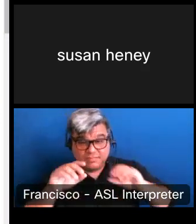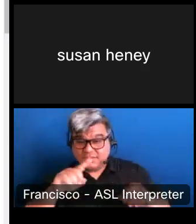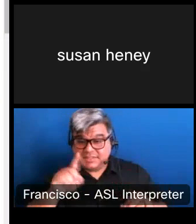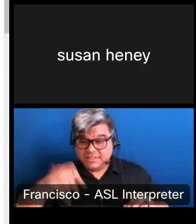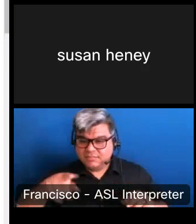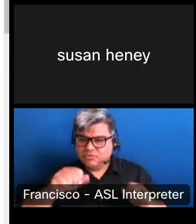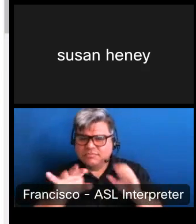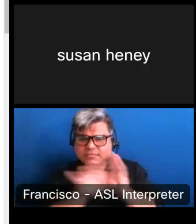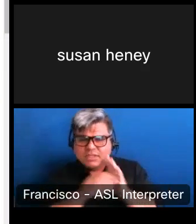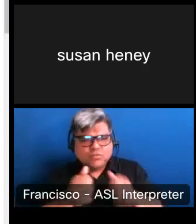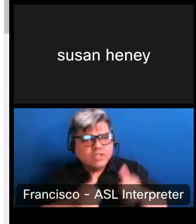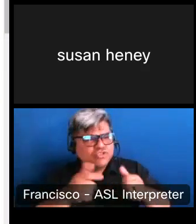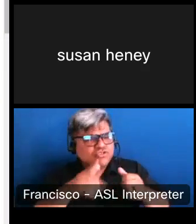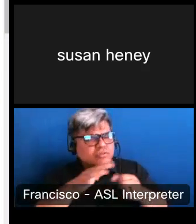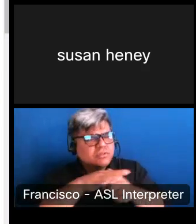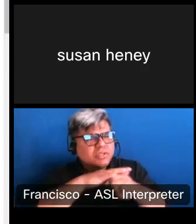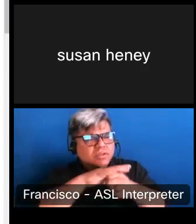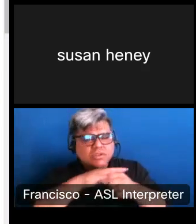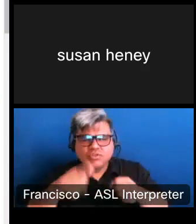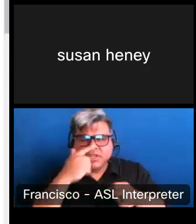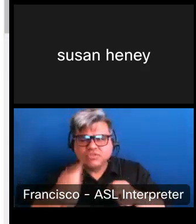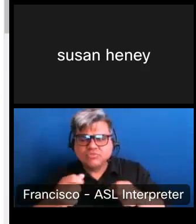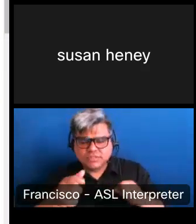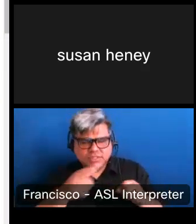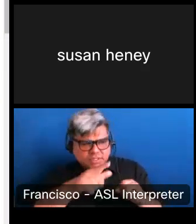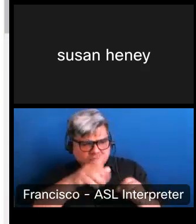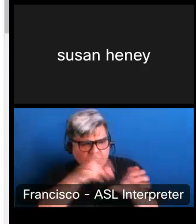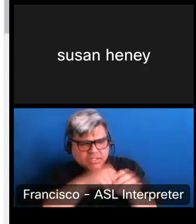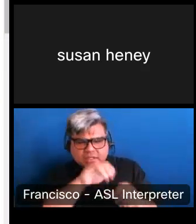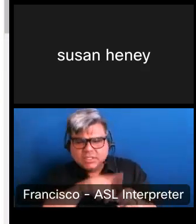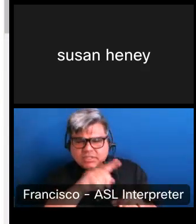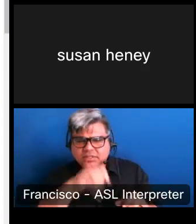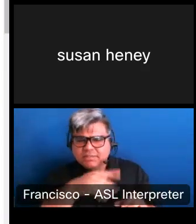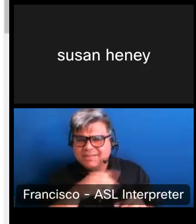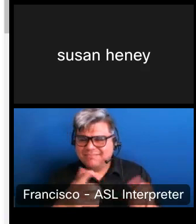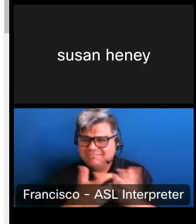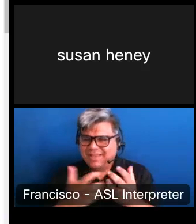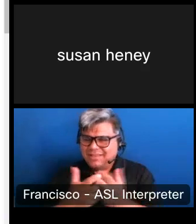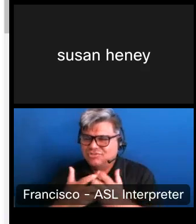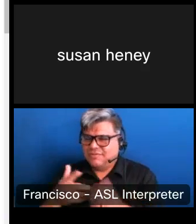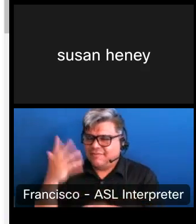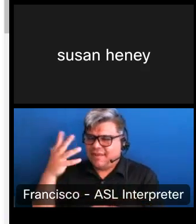in that complies with that zip code, and also meets the 5,000-population threshold.